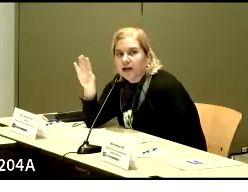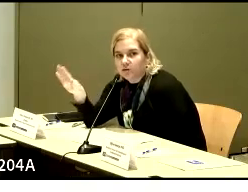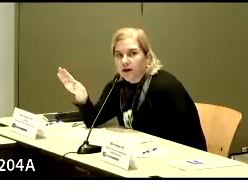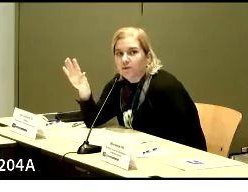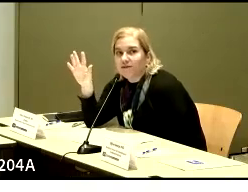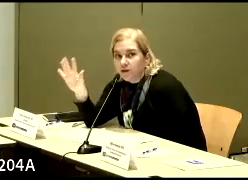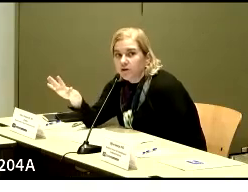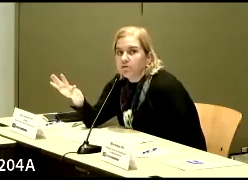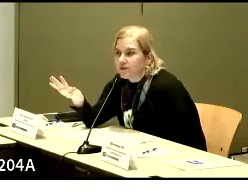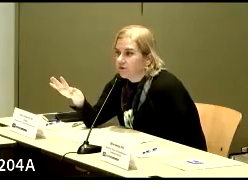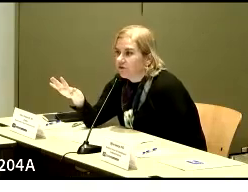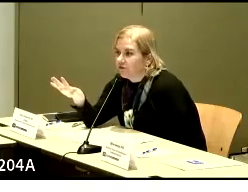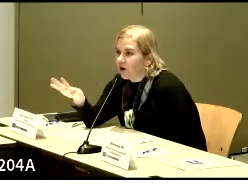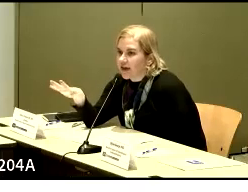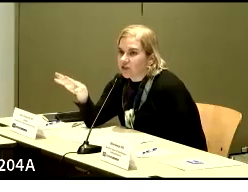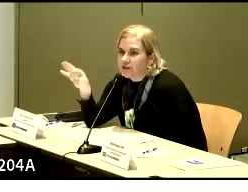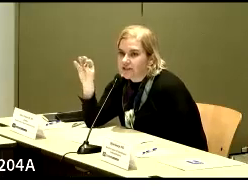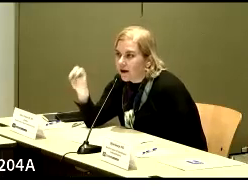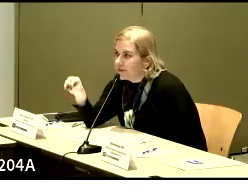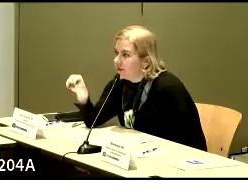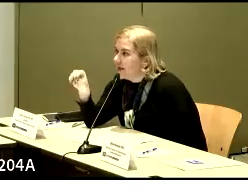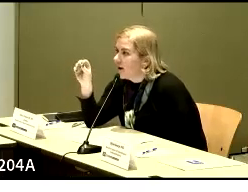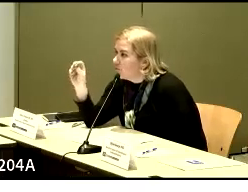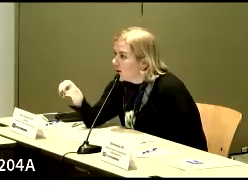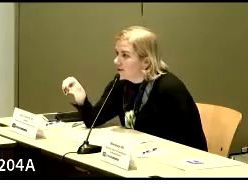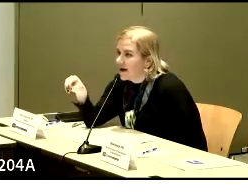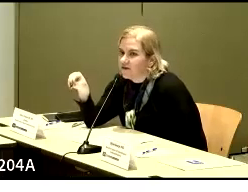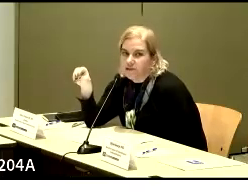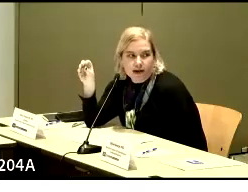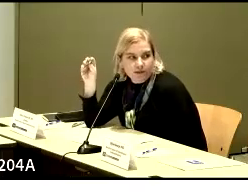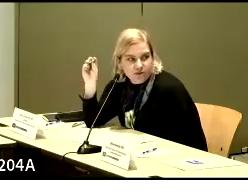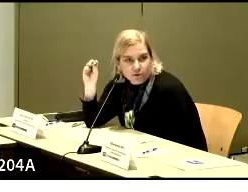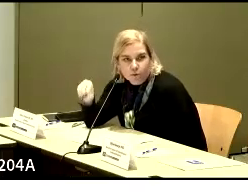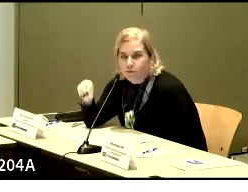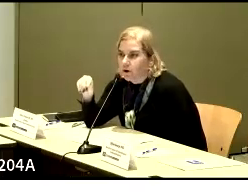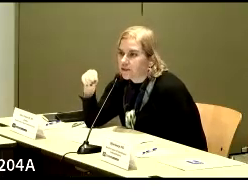On the right, we have a new resource for action that's an up-to-date around what is the evidence around this for what works.